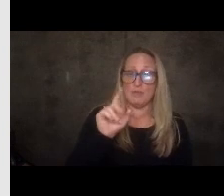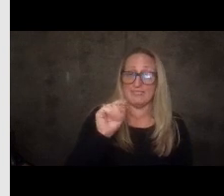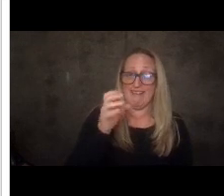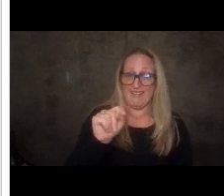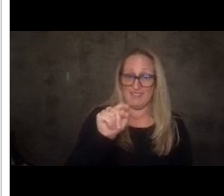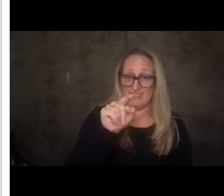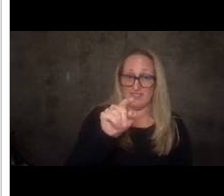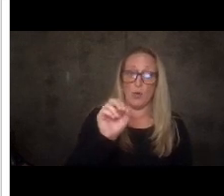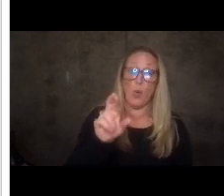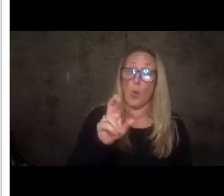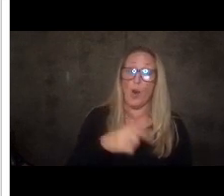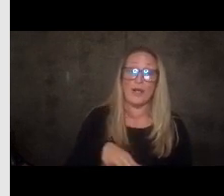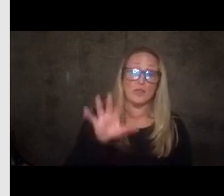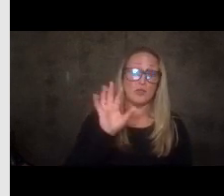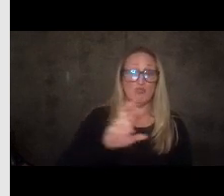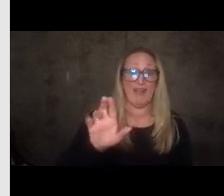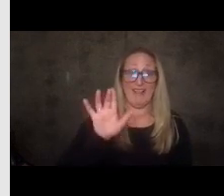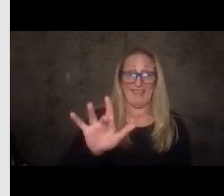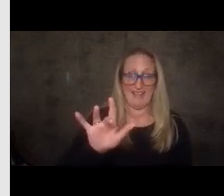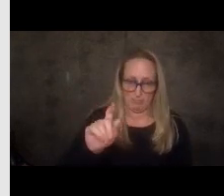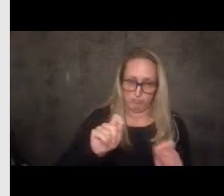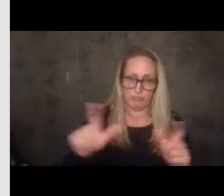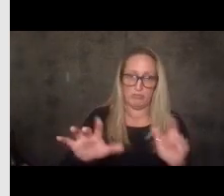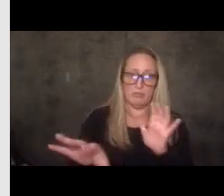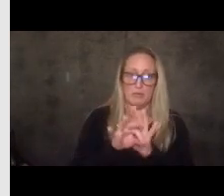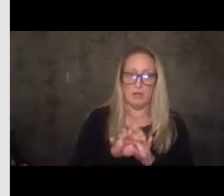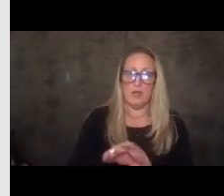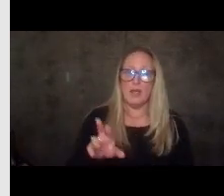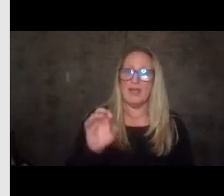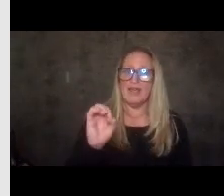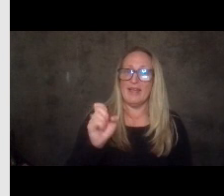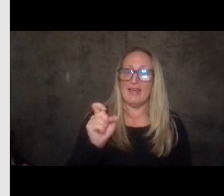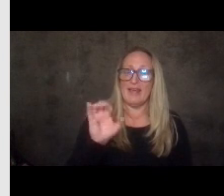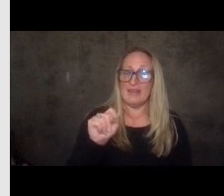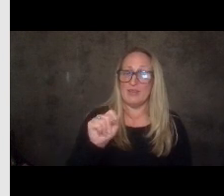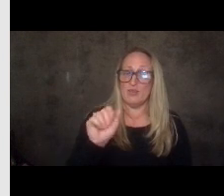choose to right click on the image and then choose edit alternate text. Both go to the